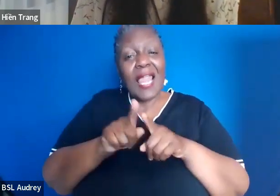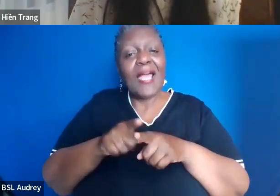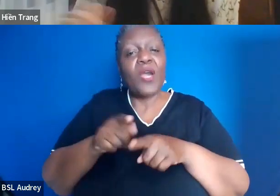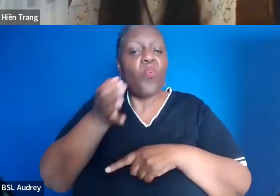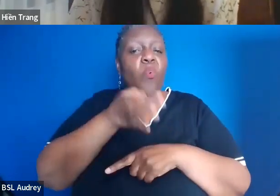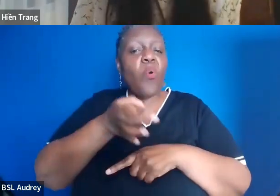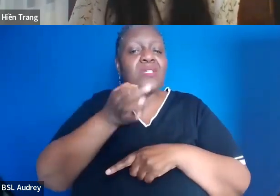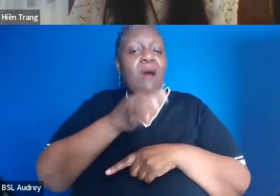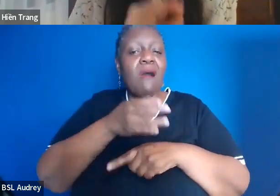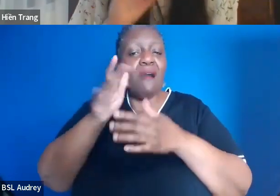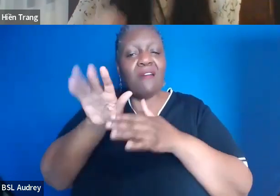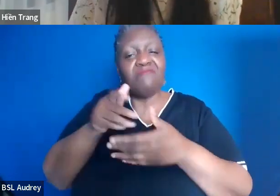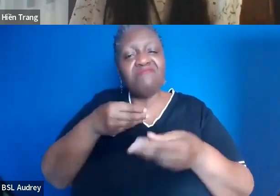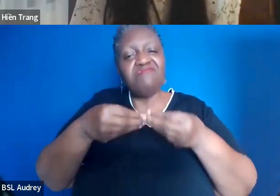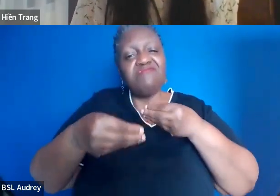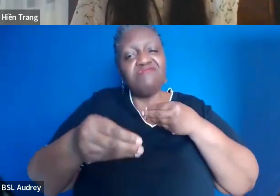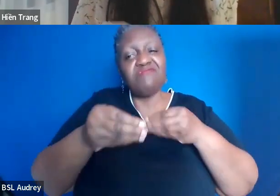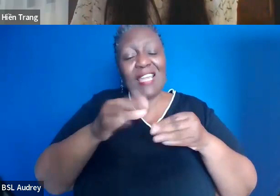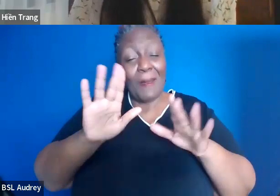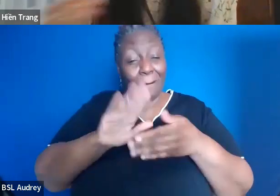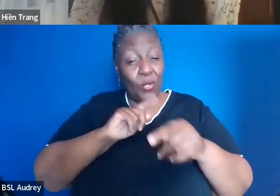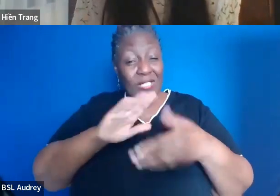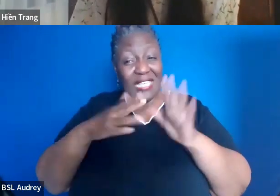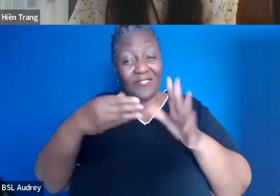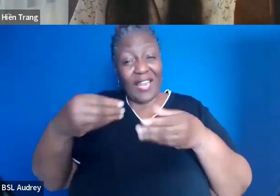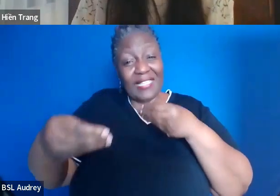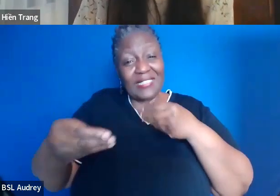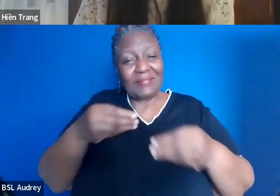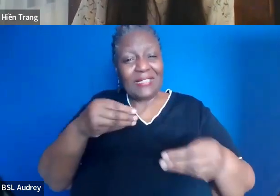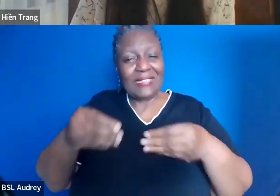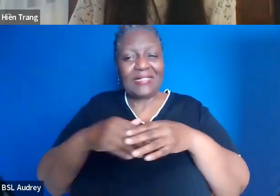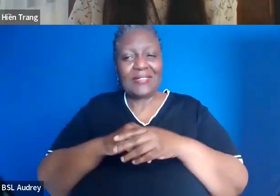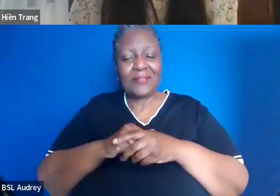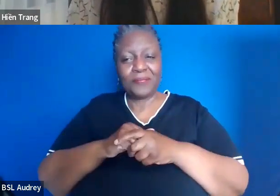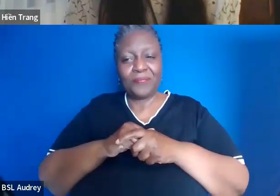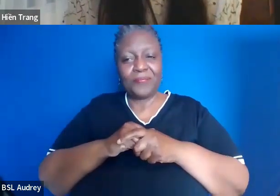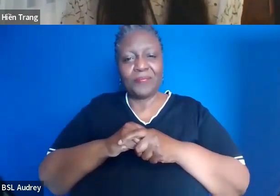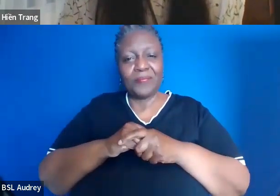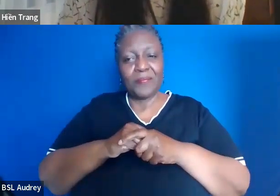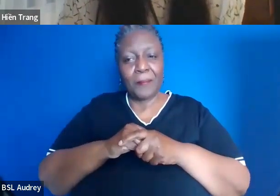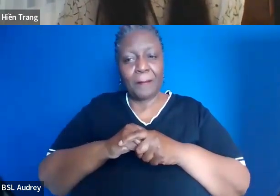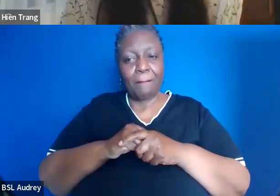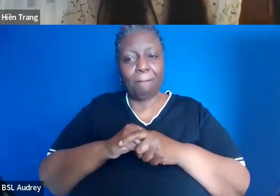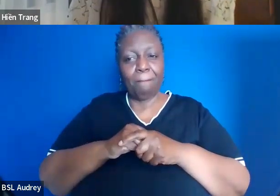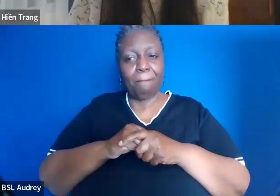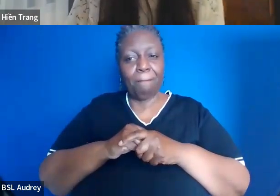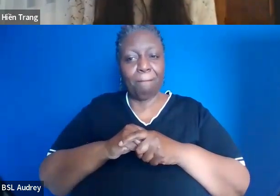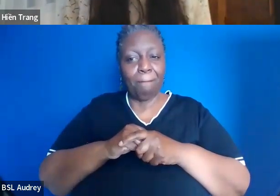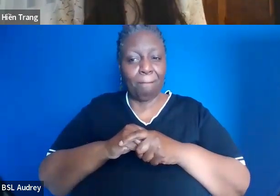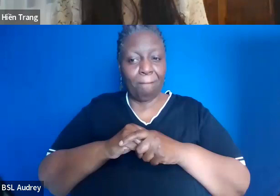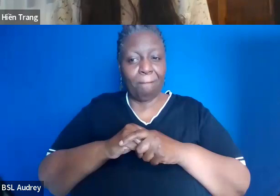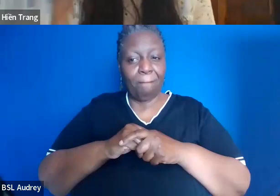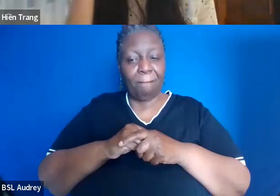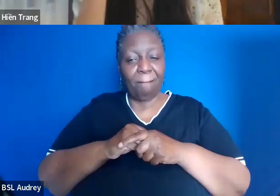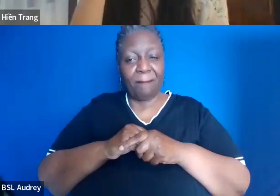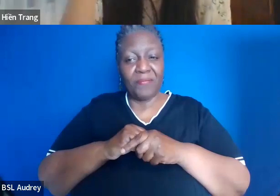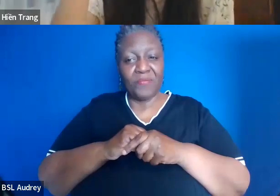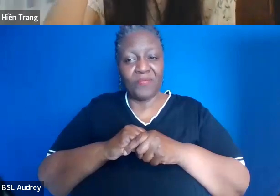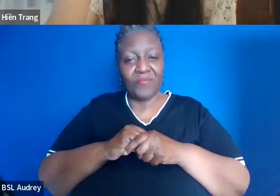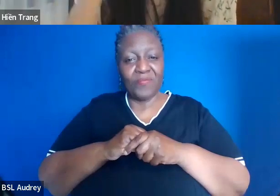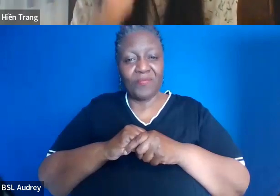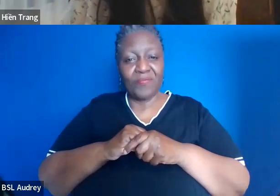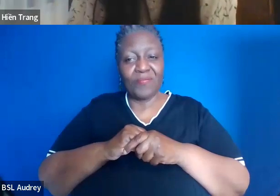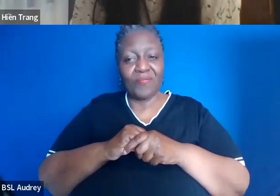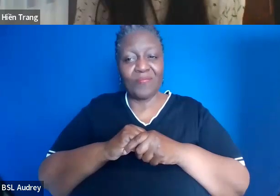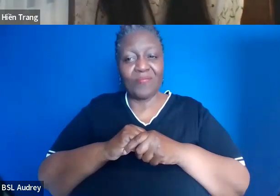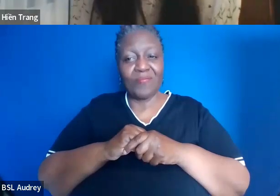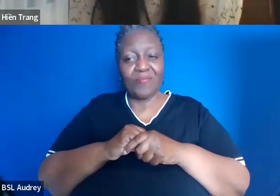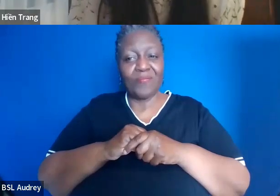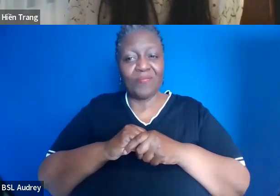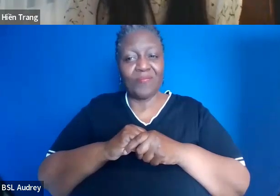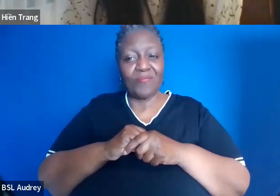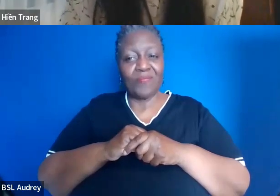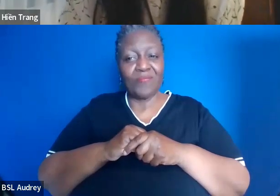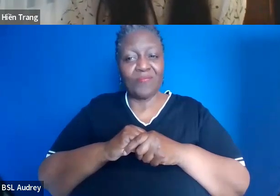so I think somehow it's flexibility is like a woman um and and actually I never think of